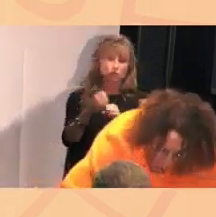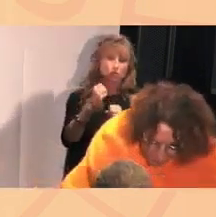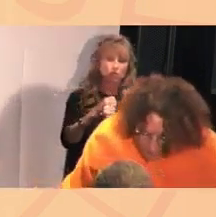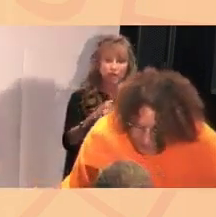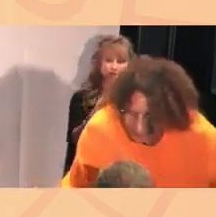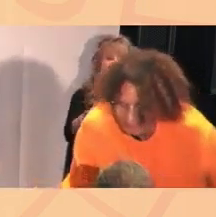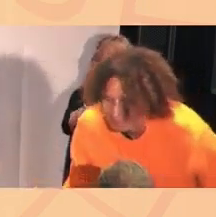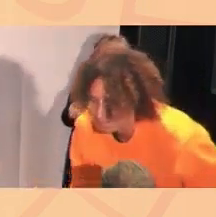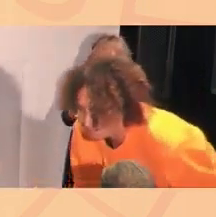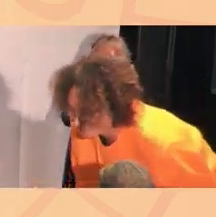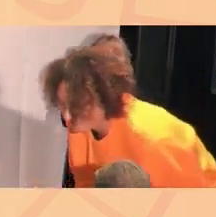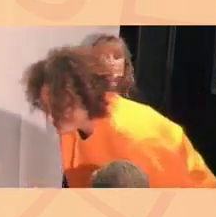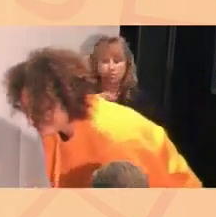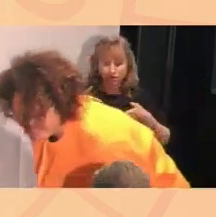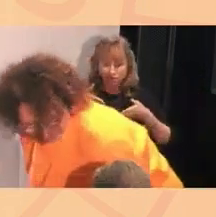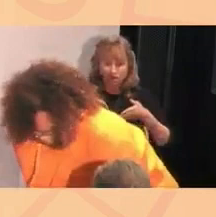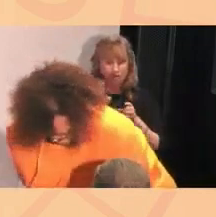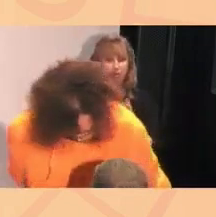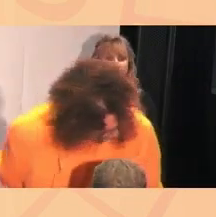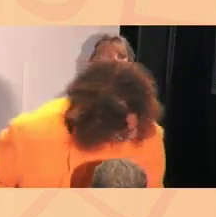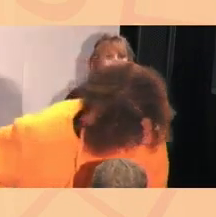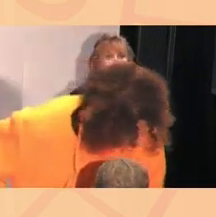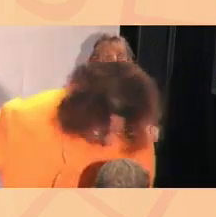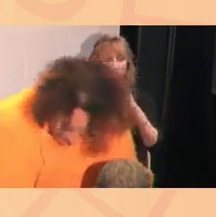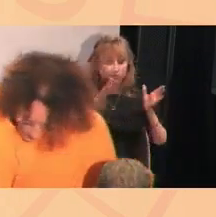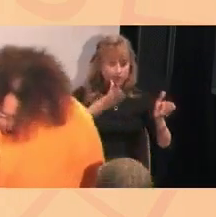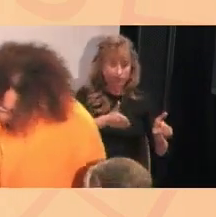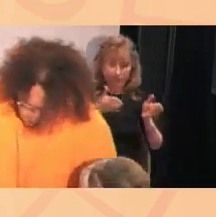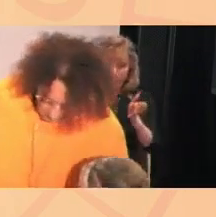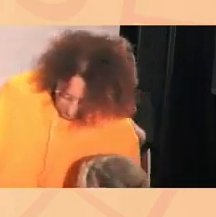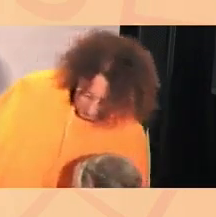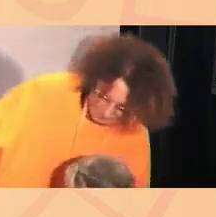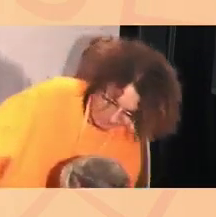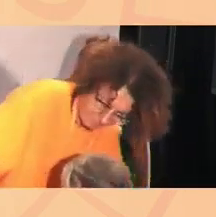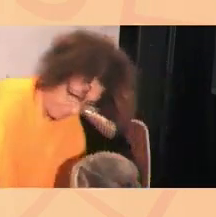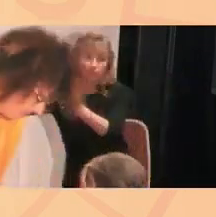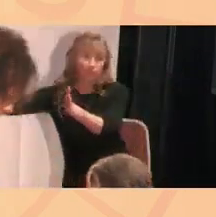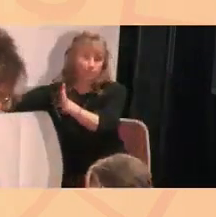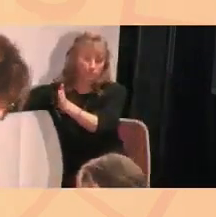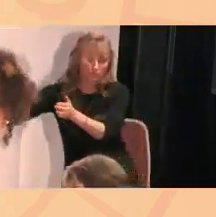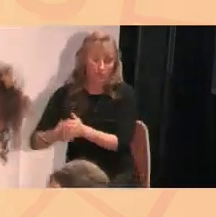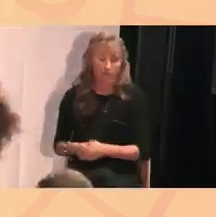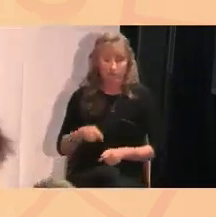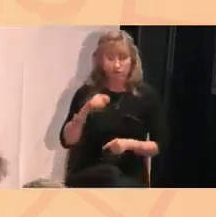and worked with 43 Arnhem Land Artists to execute the installation consisting of 200 hollow